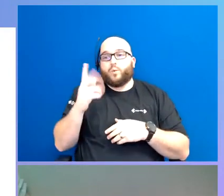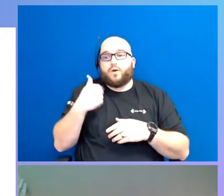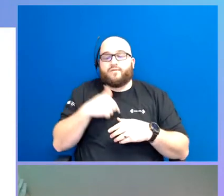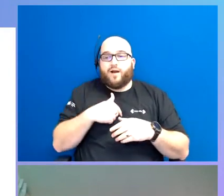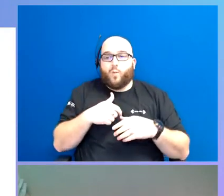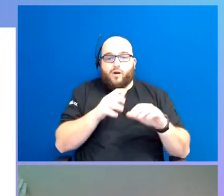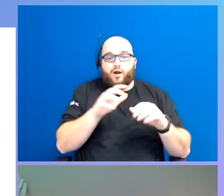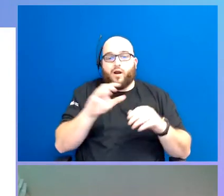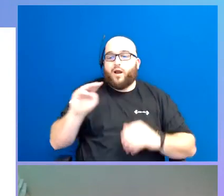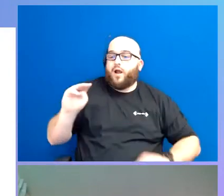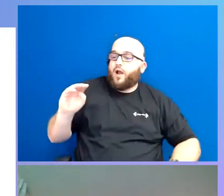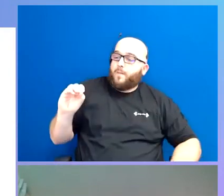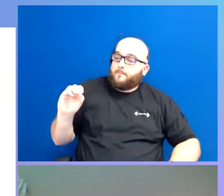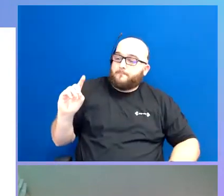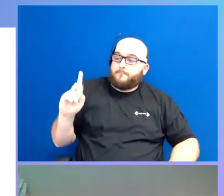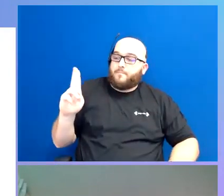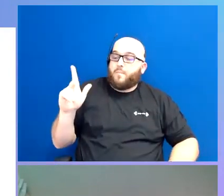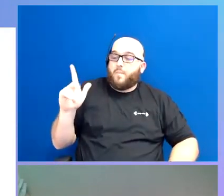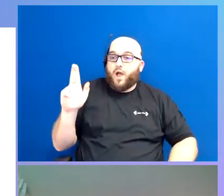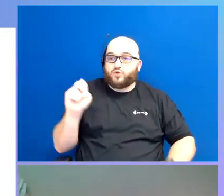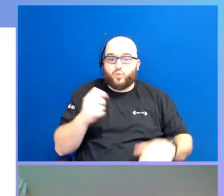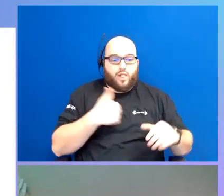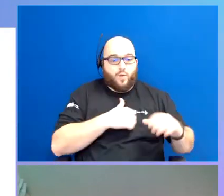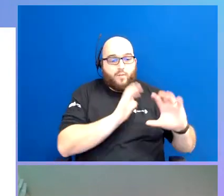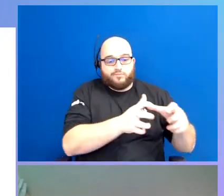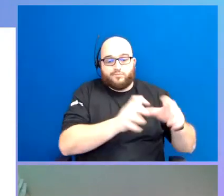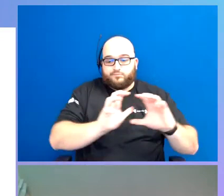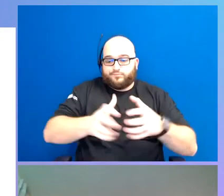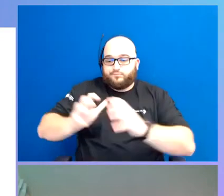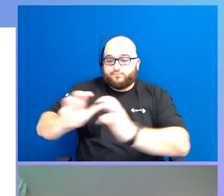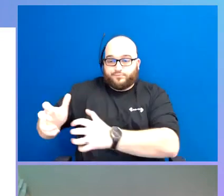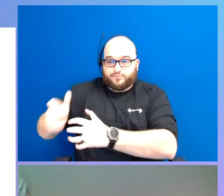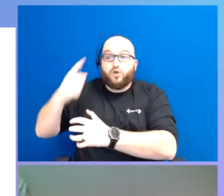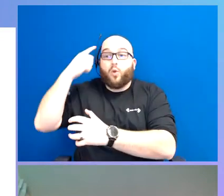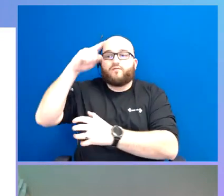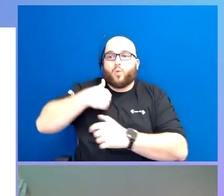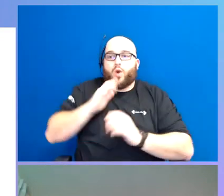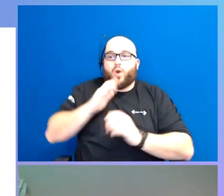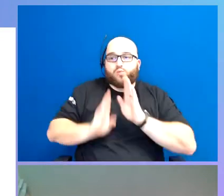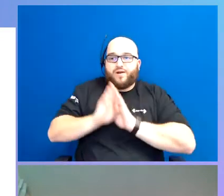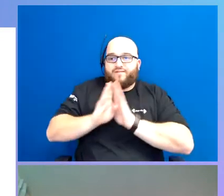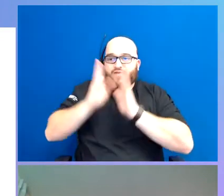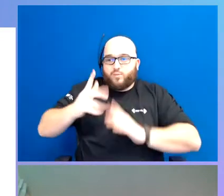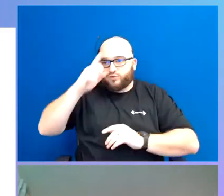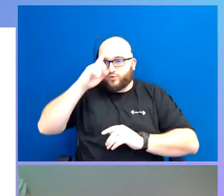the modules we recommend for our